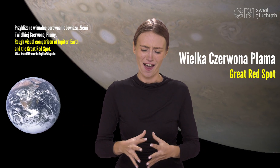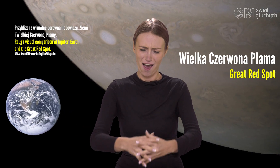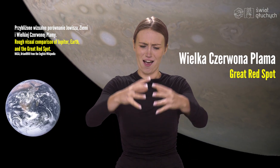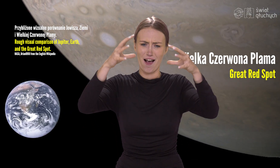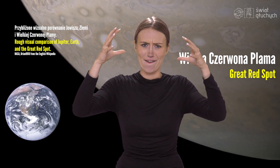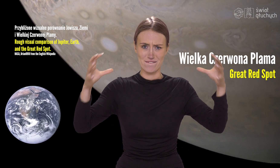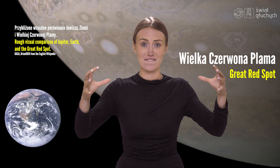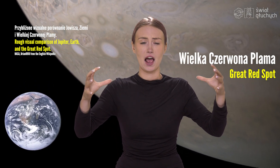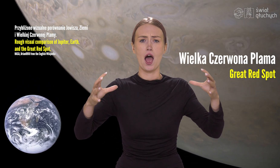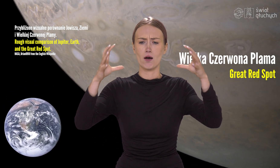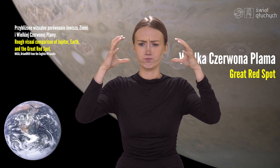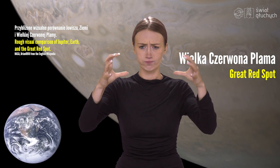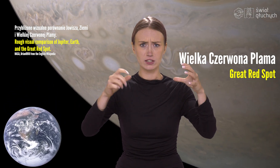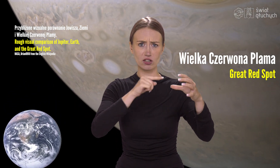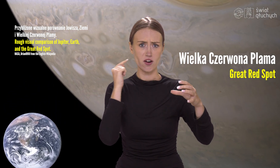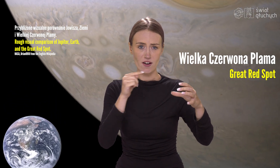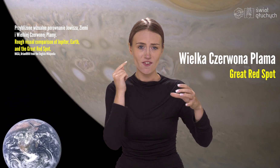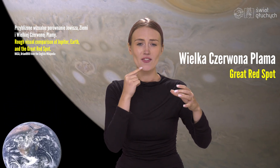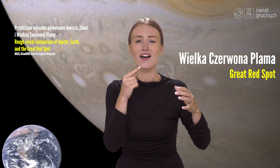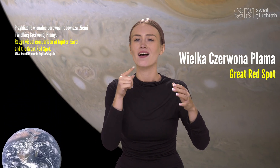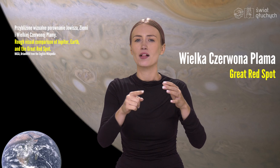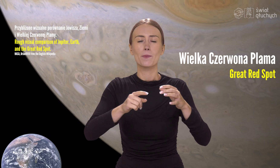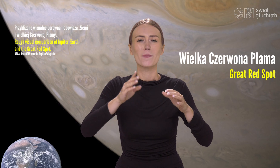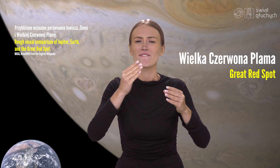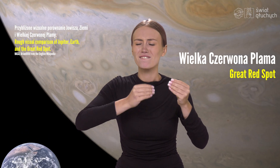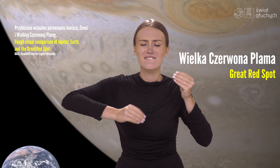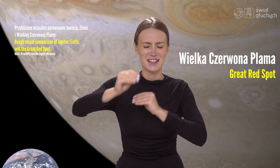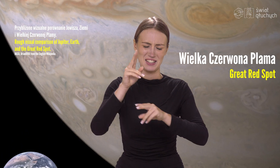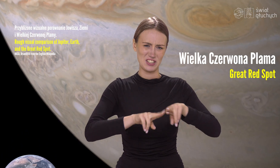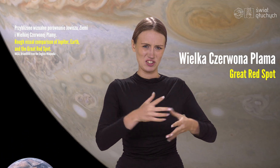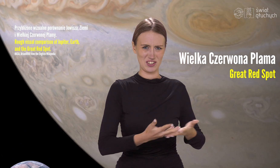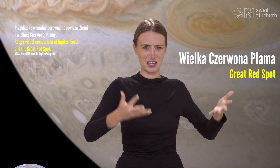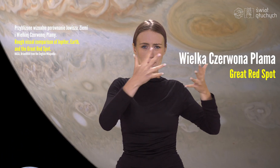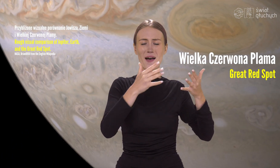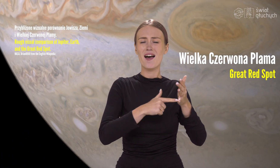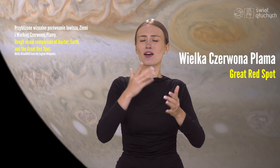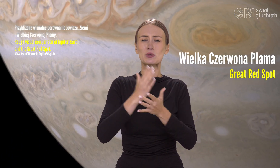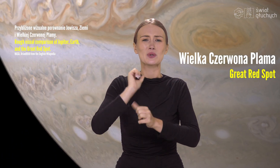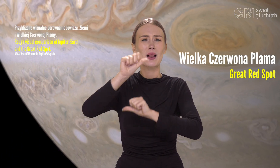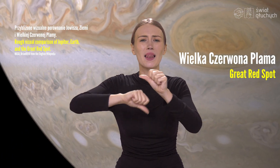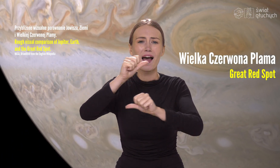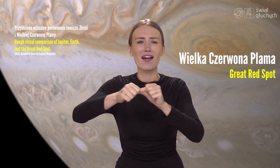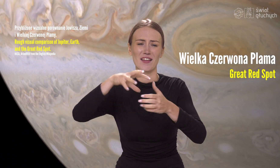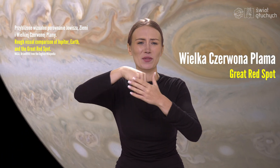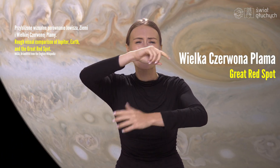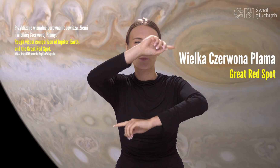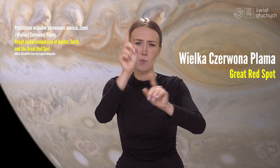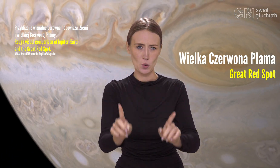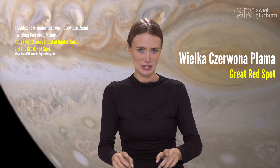• The Great Red Spot — a massive storm, larger than the entire Earth. It has lasted for hundreds of years.